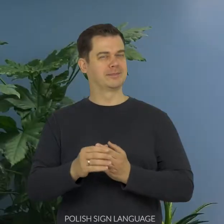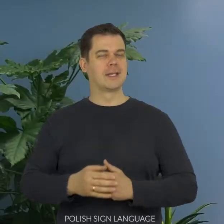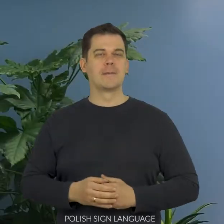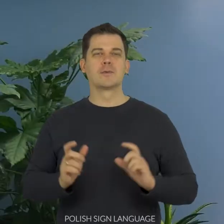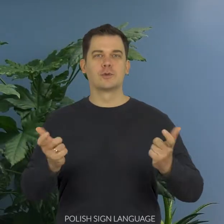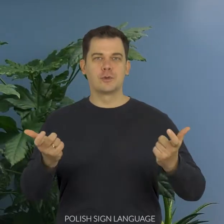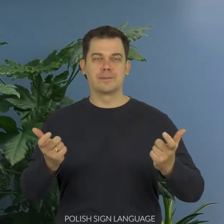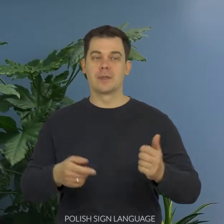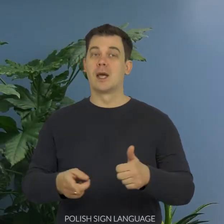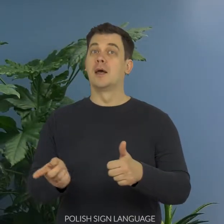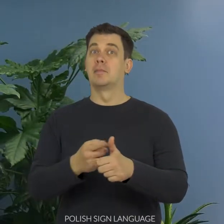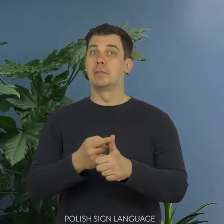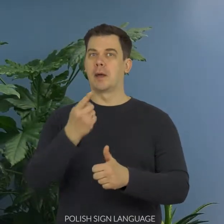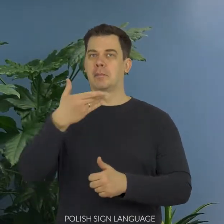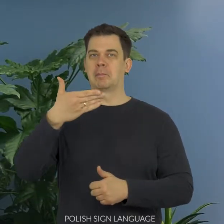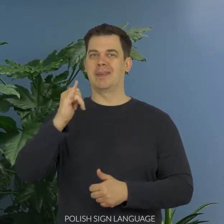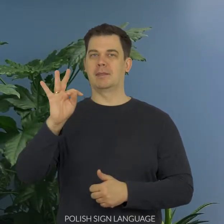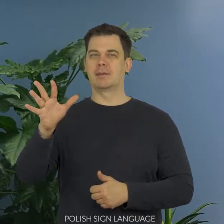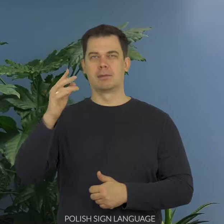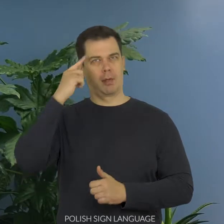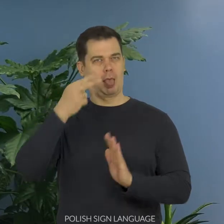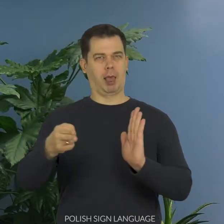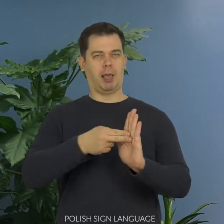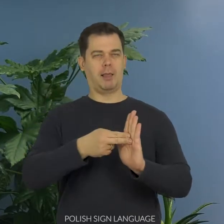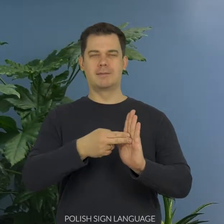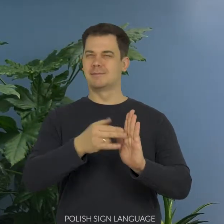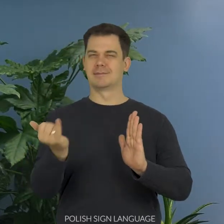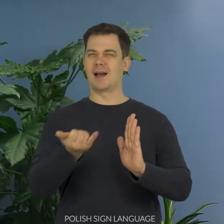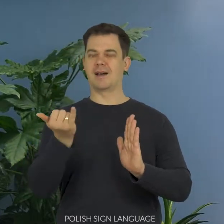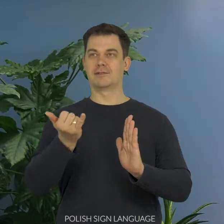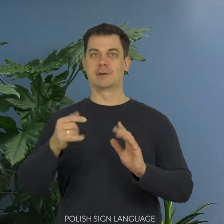The first myth that I am going to crush, is the common belief